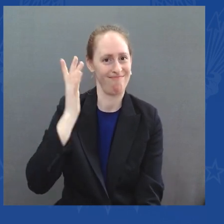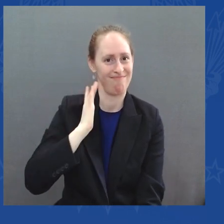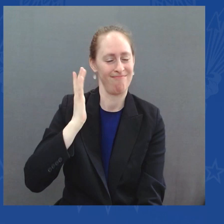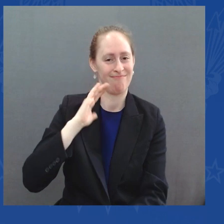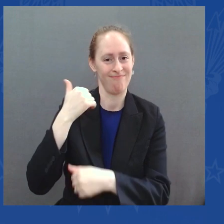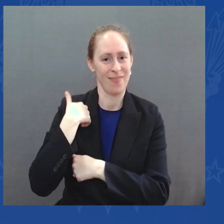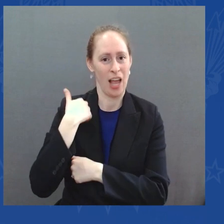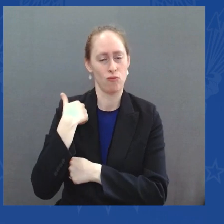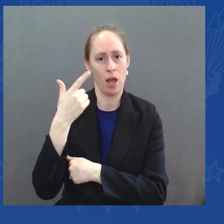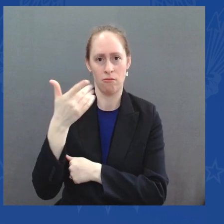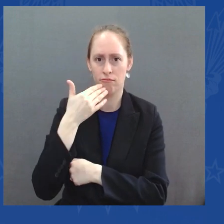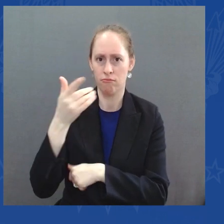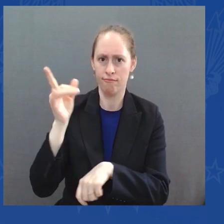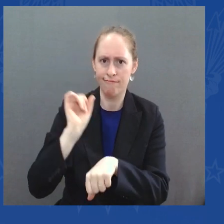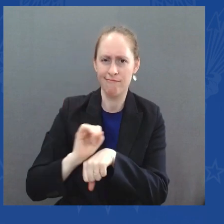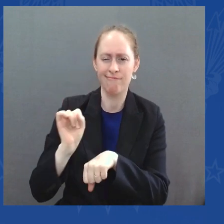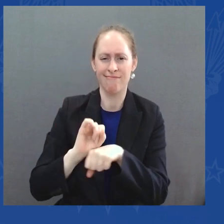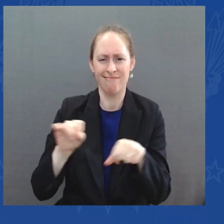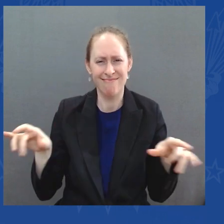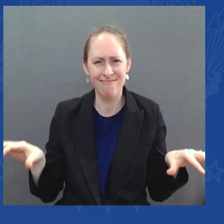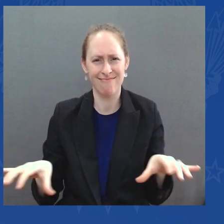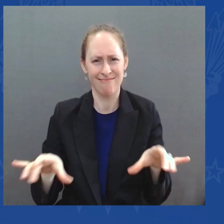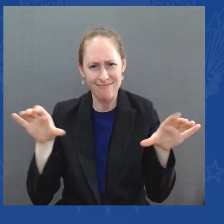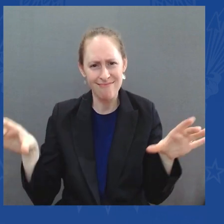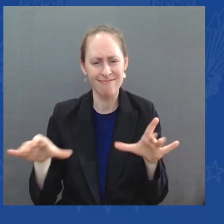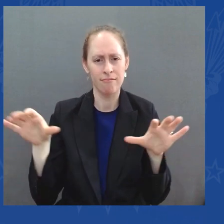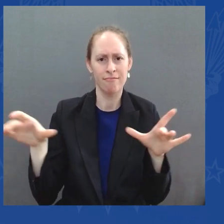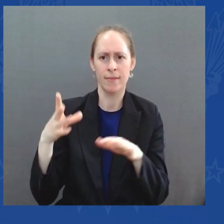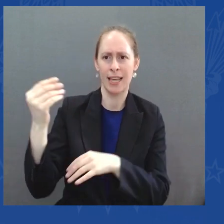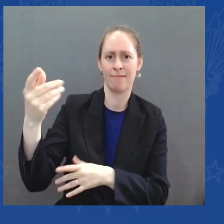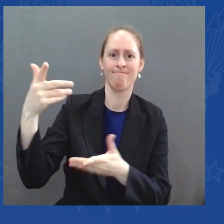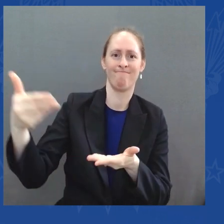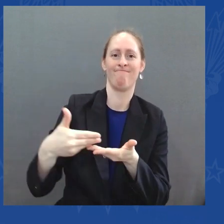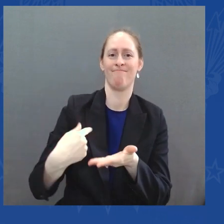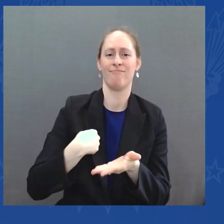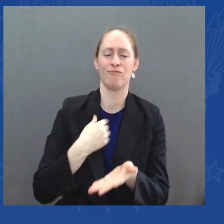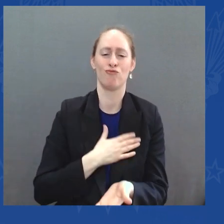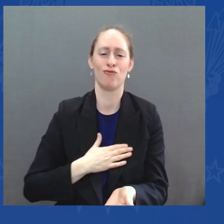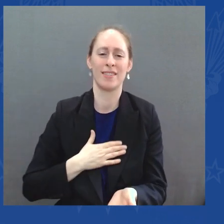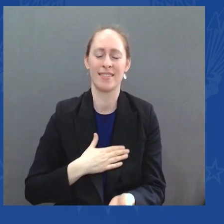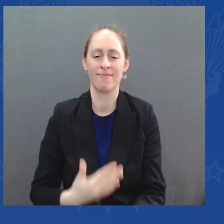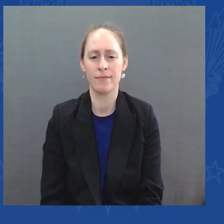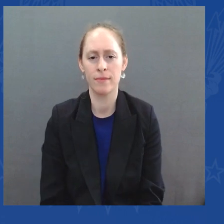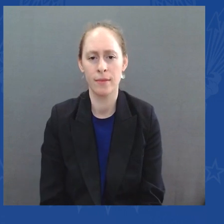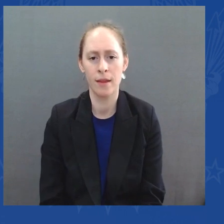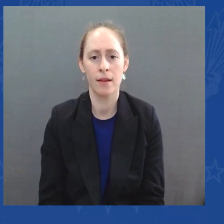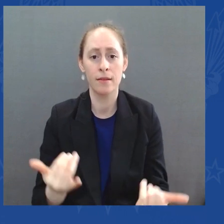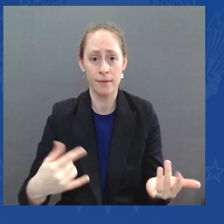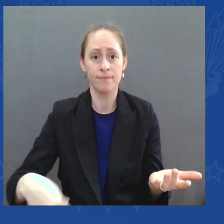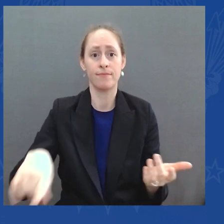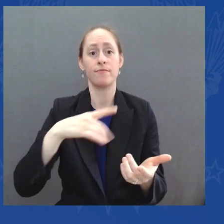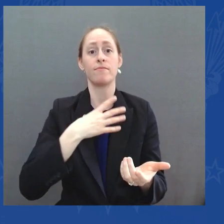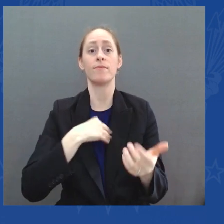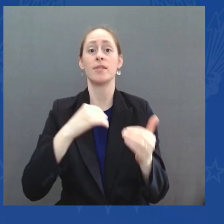And I also want to thank that White House National Economic Council for doing phenomenal work around test force movement,